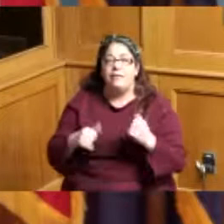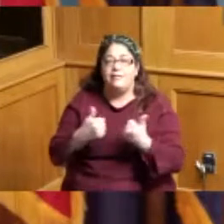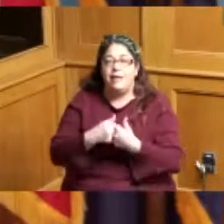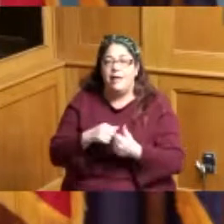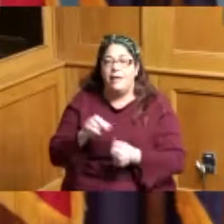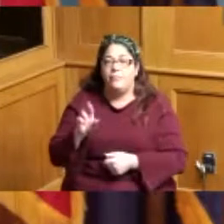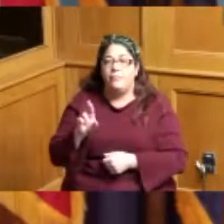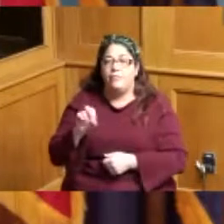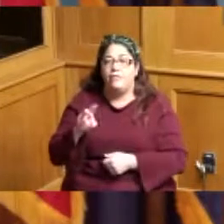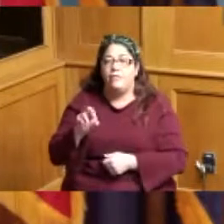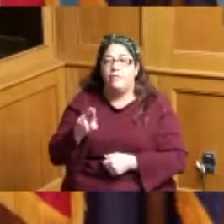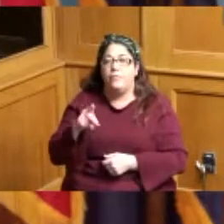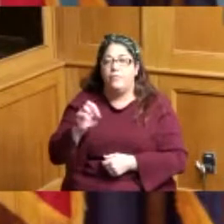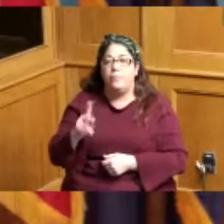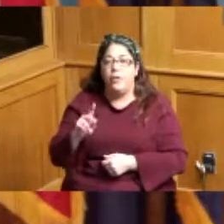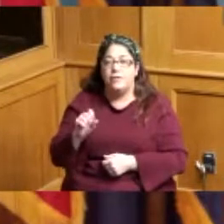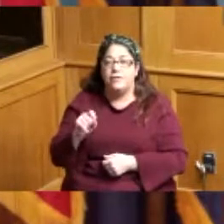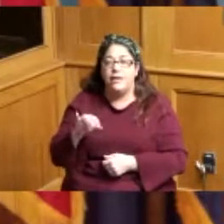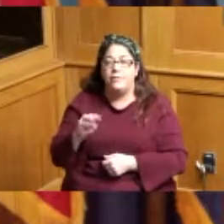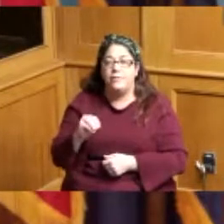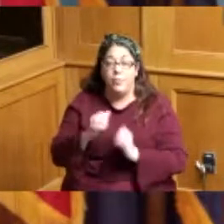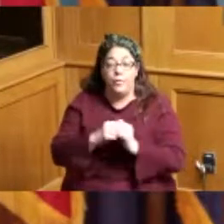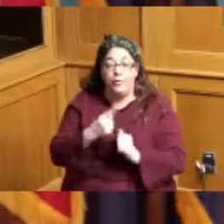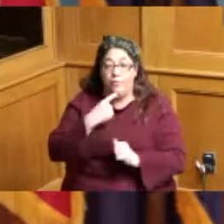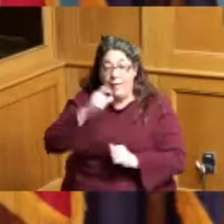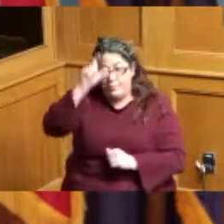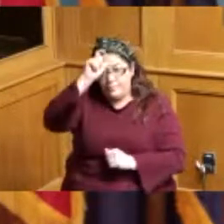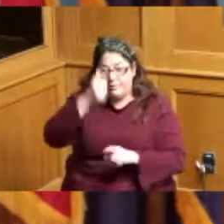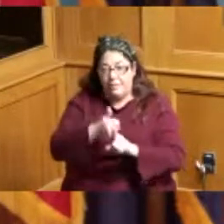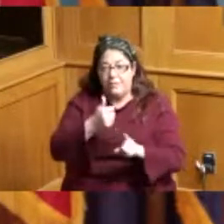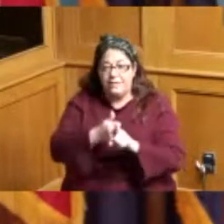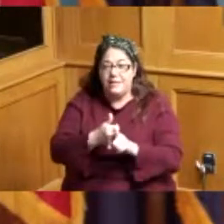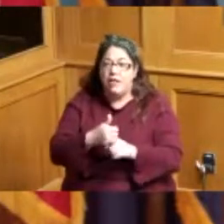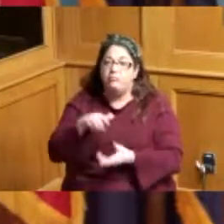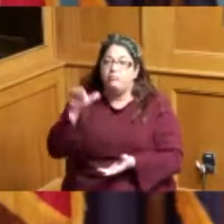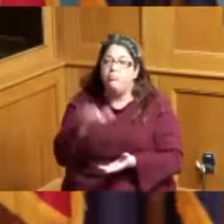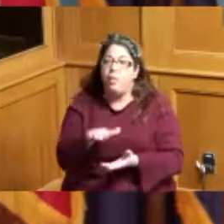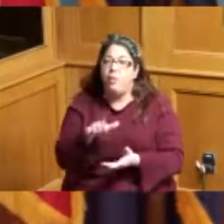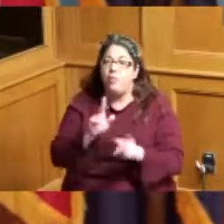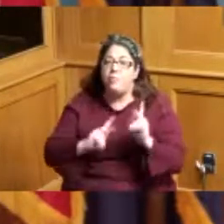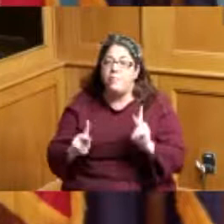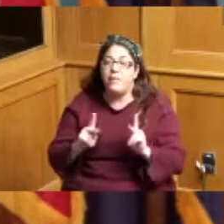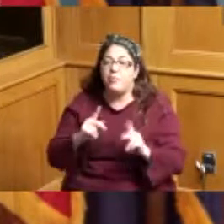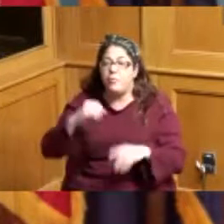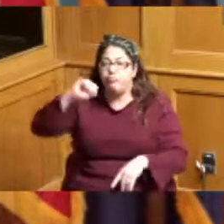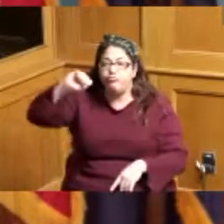stadium with the reds our occupancy rate was low people were boycotting and not coming here